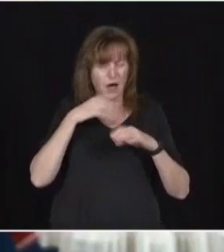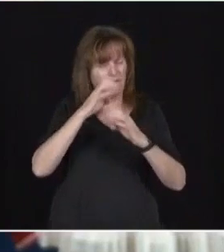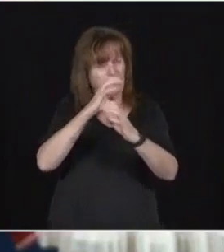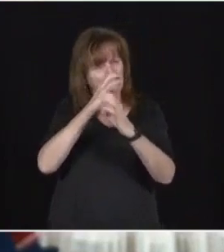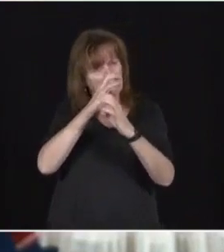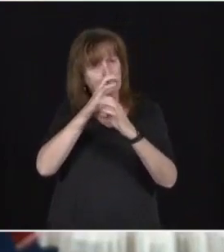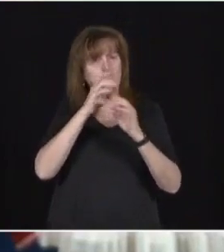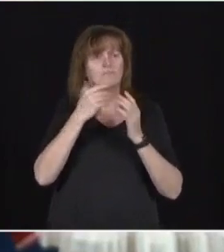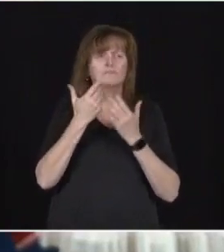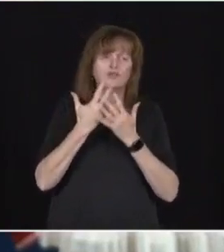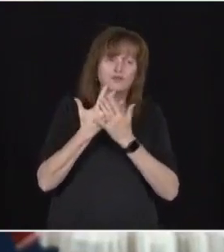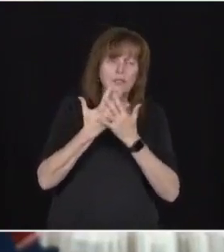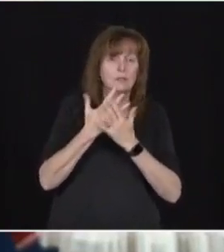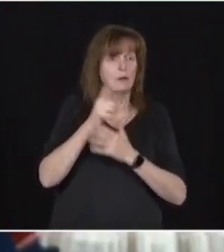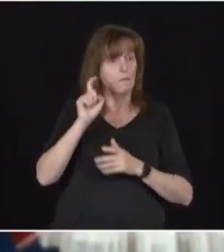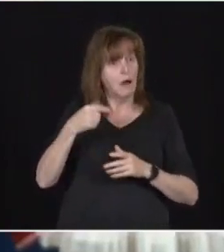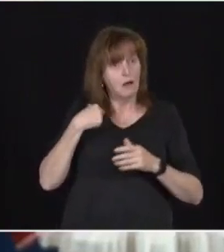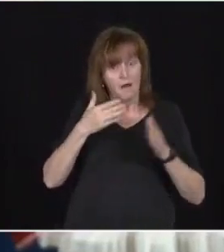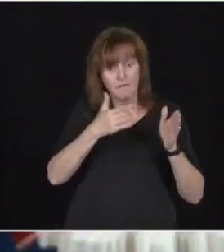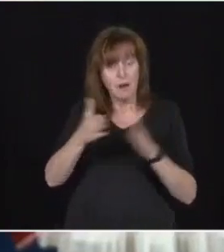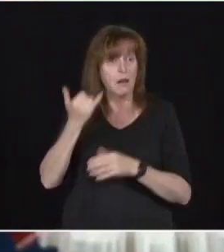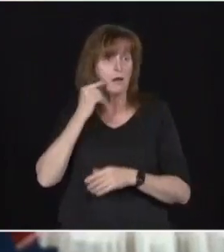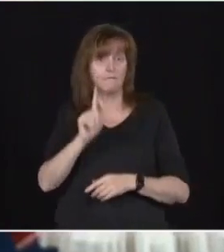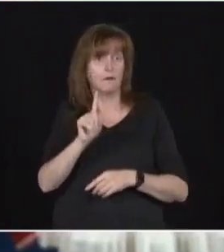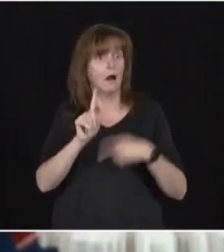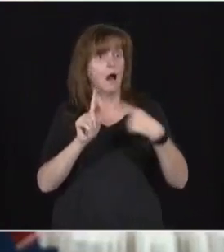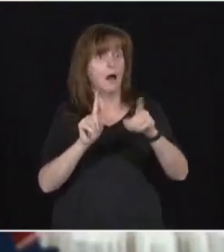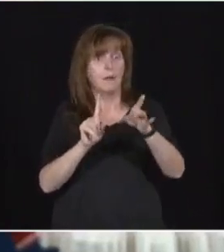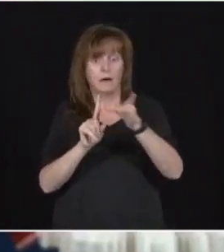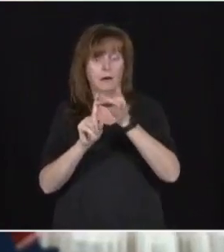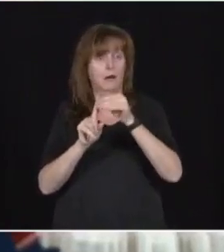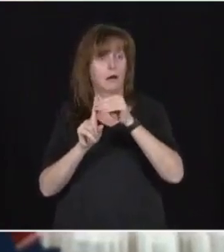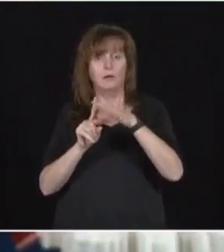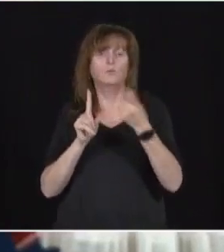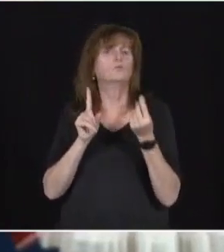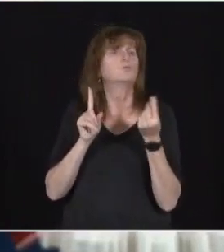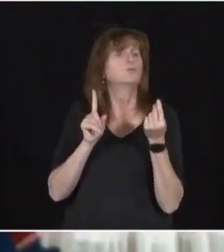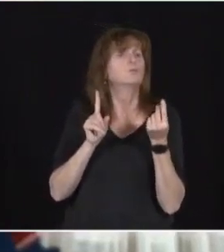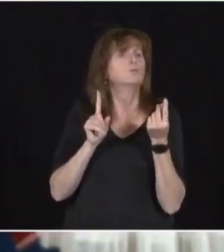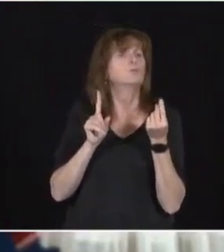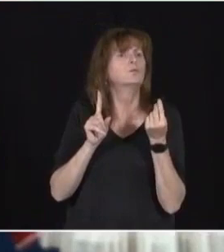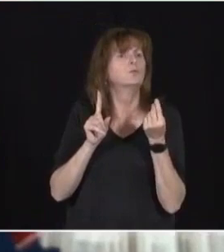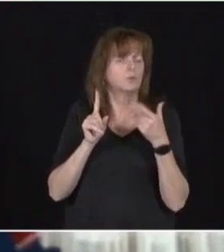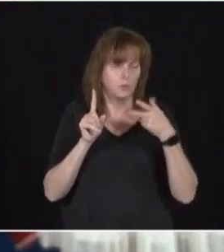screening protocols in place. There has to be an outbreak plan supported and approved.